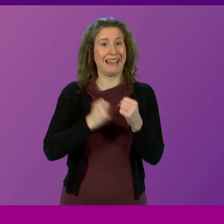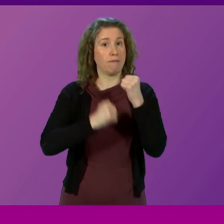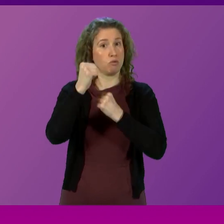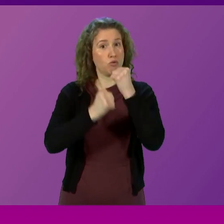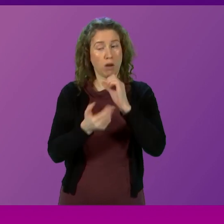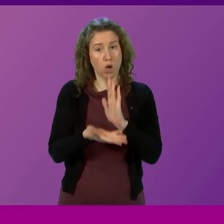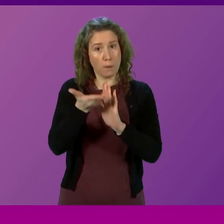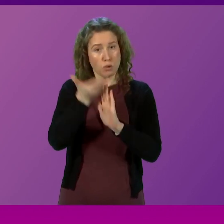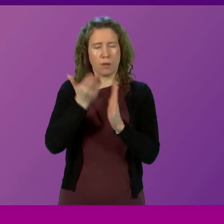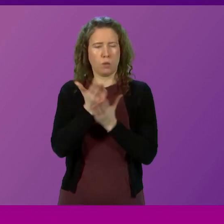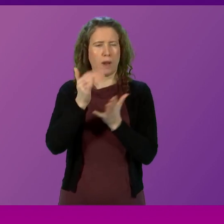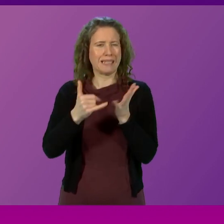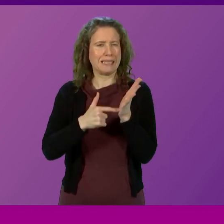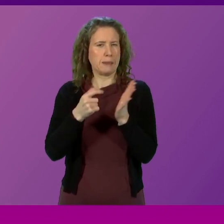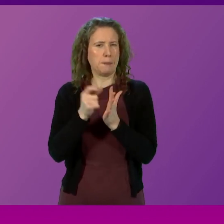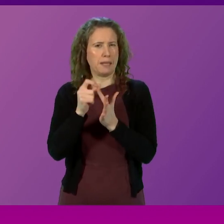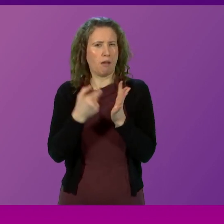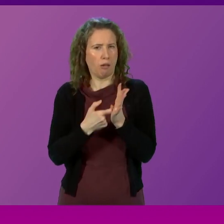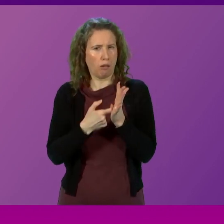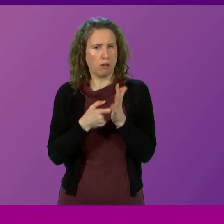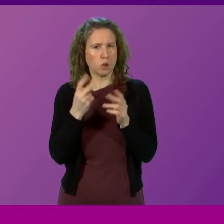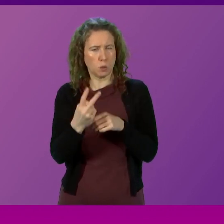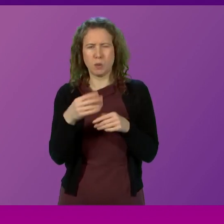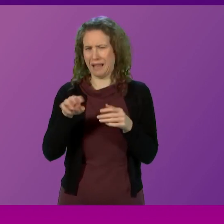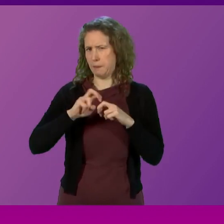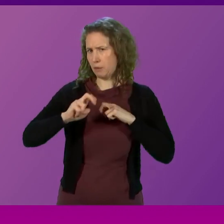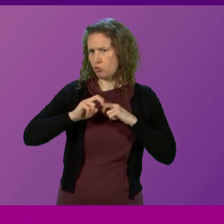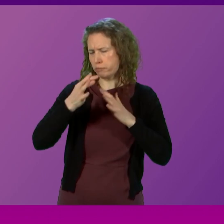through strategic transport projects review 2, such as the Clyde metro; and taking action on fares. Given the comments last week by the Climate Change Committee, does